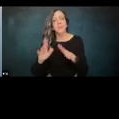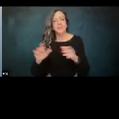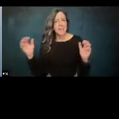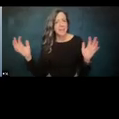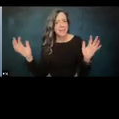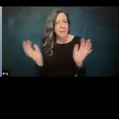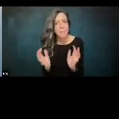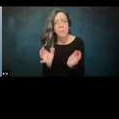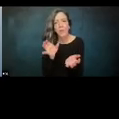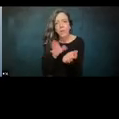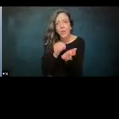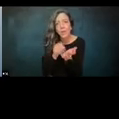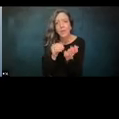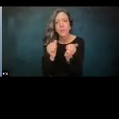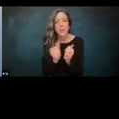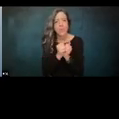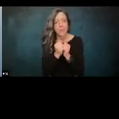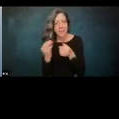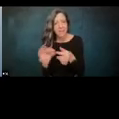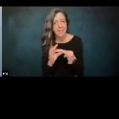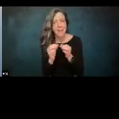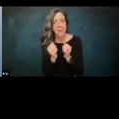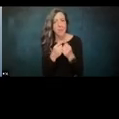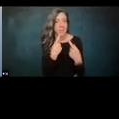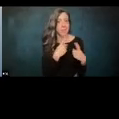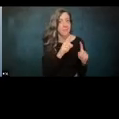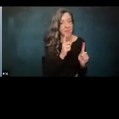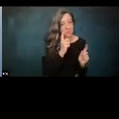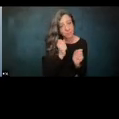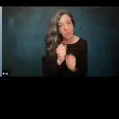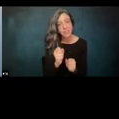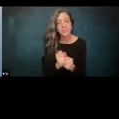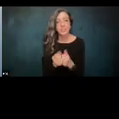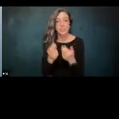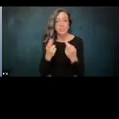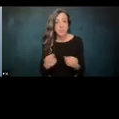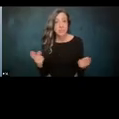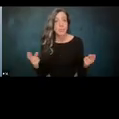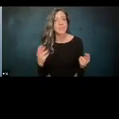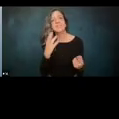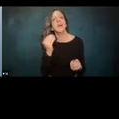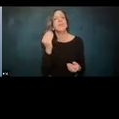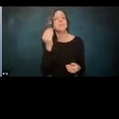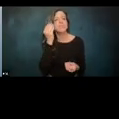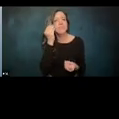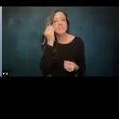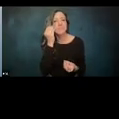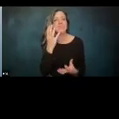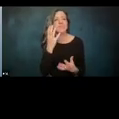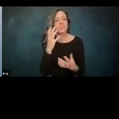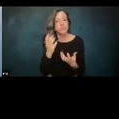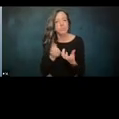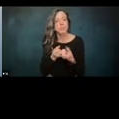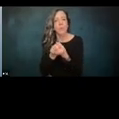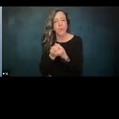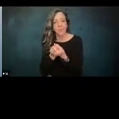connect with effective strategies, resources, and insights to support students with disabilities.